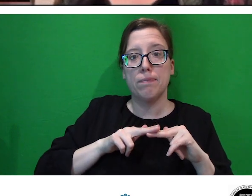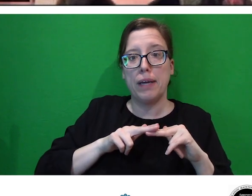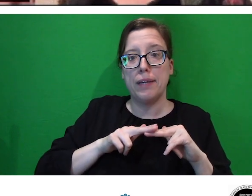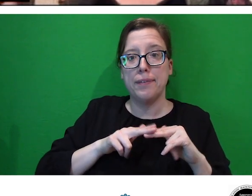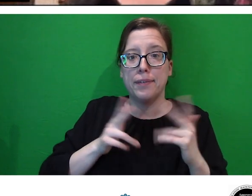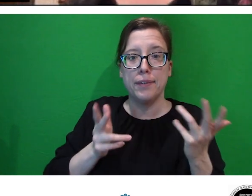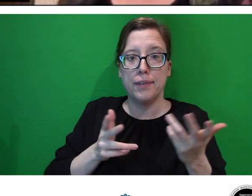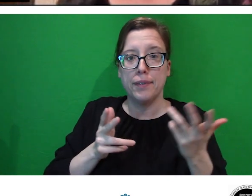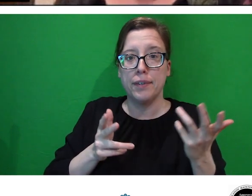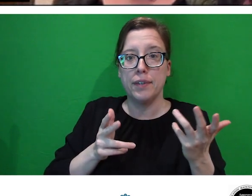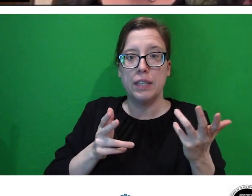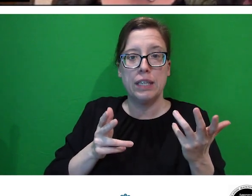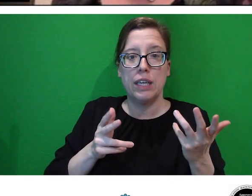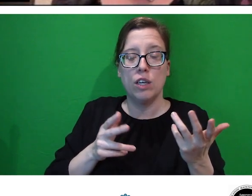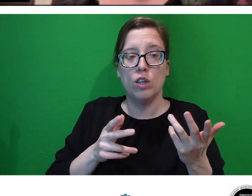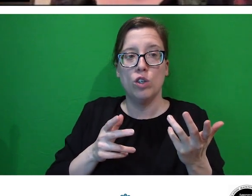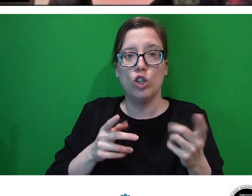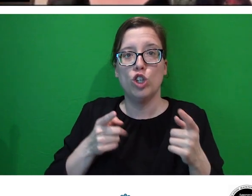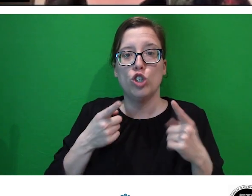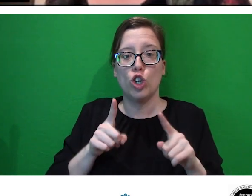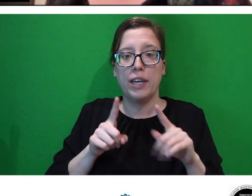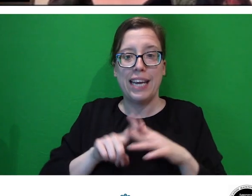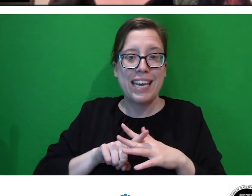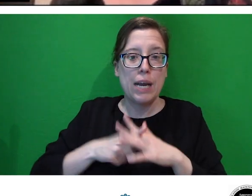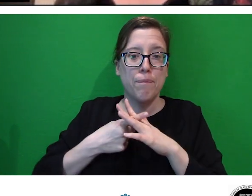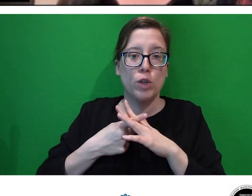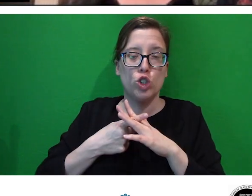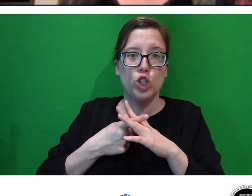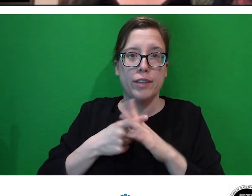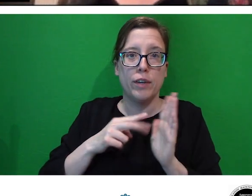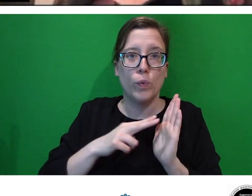Which enhancements will we use in the afternoon? Maybe they're different. Maybe they're the same.